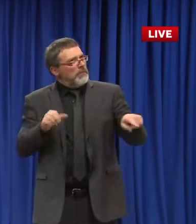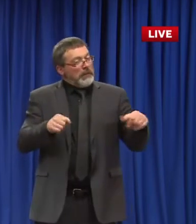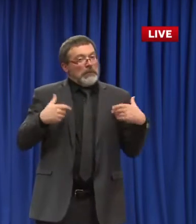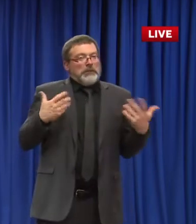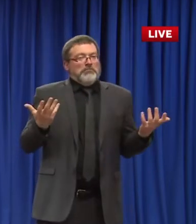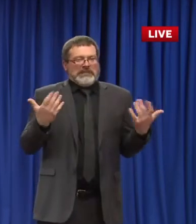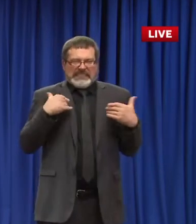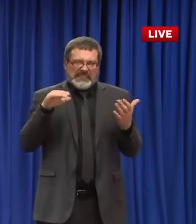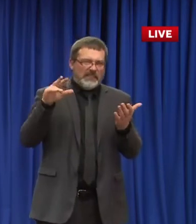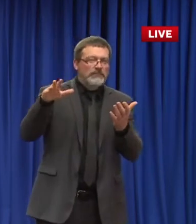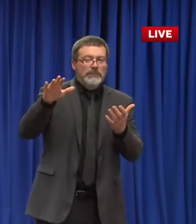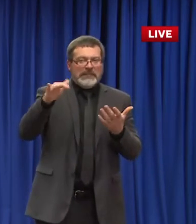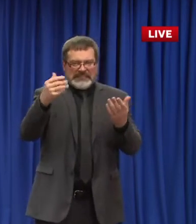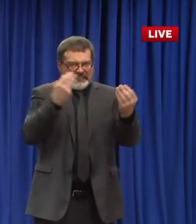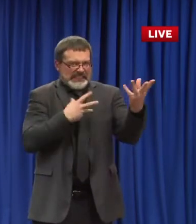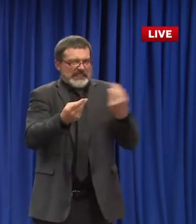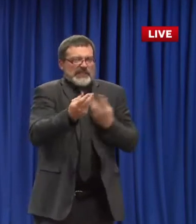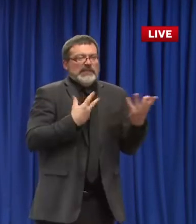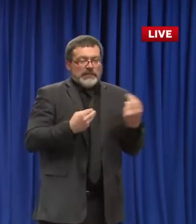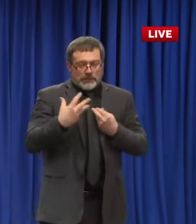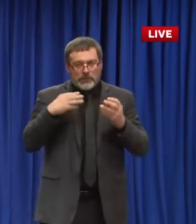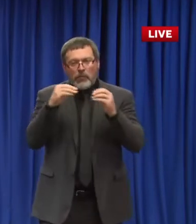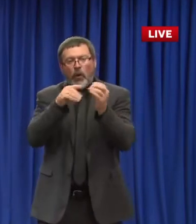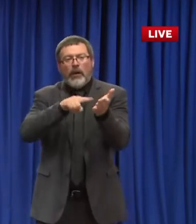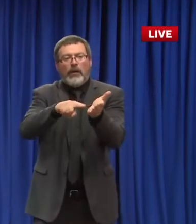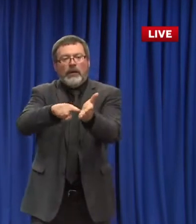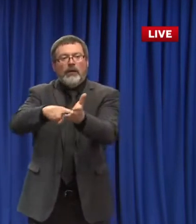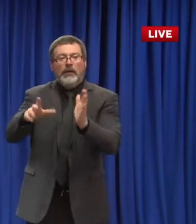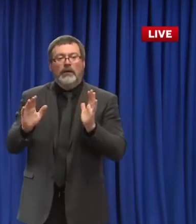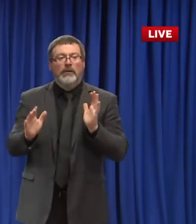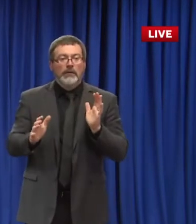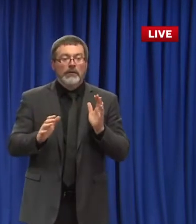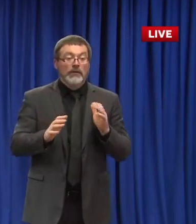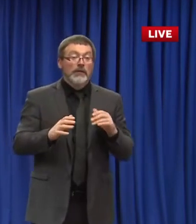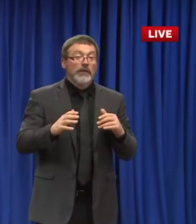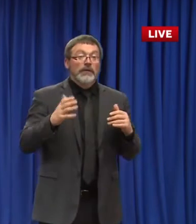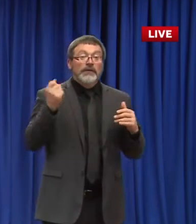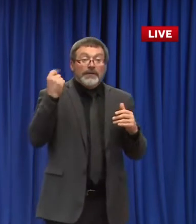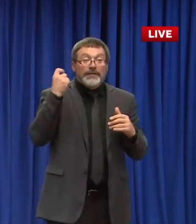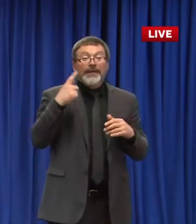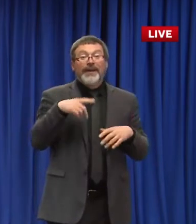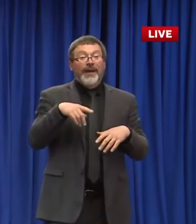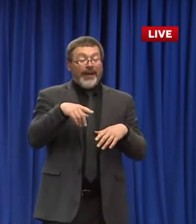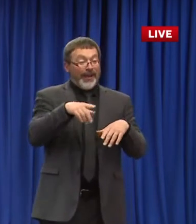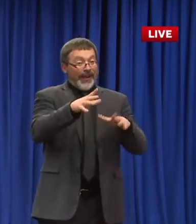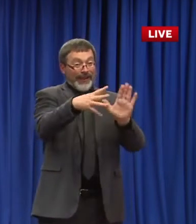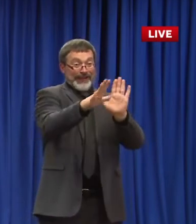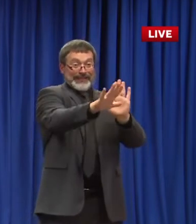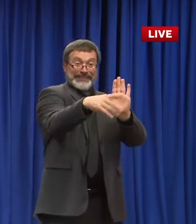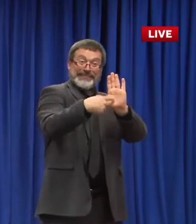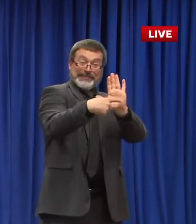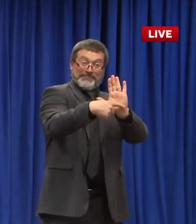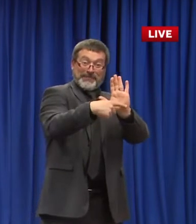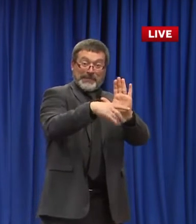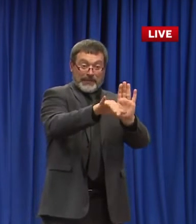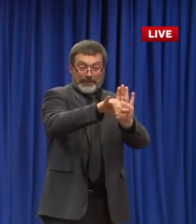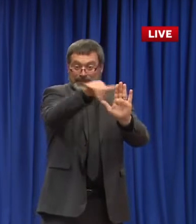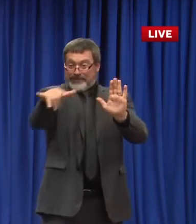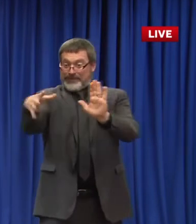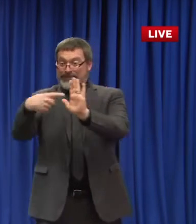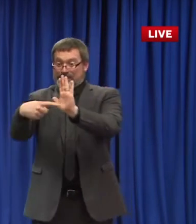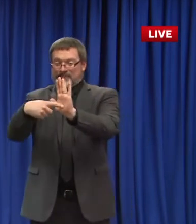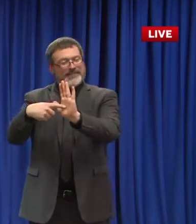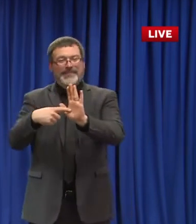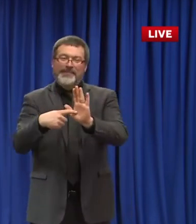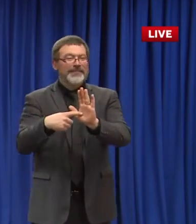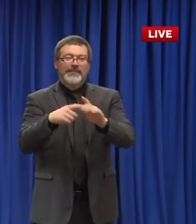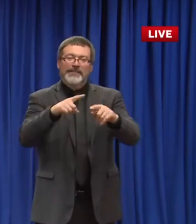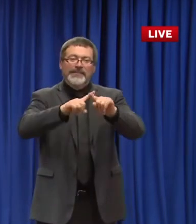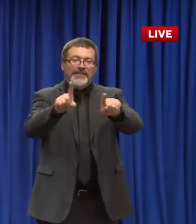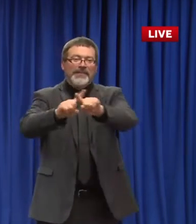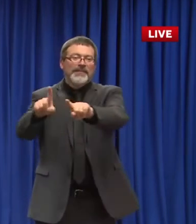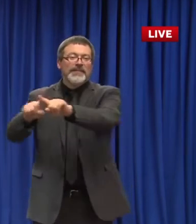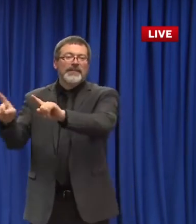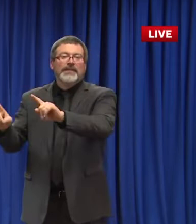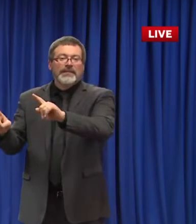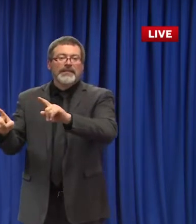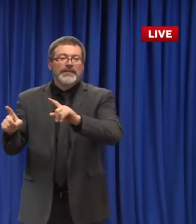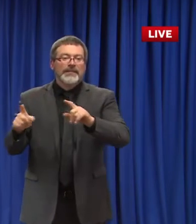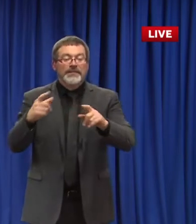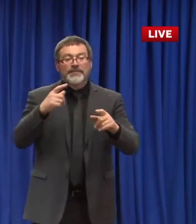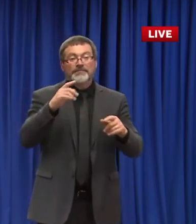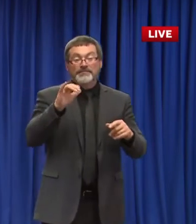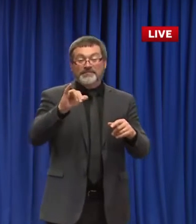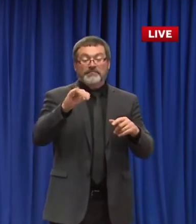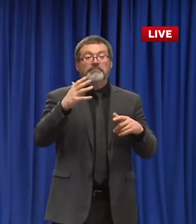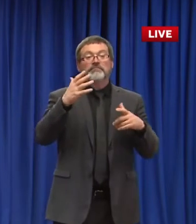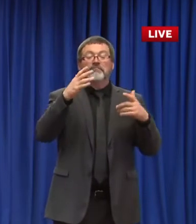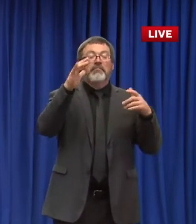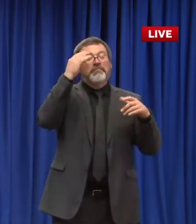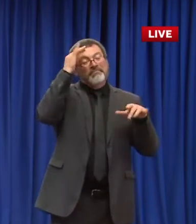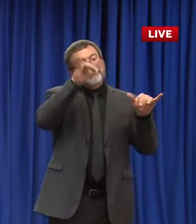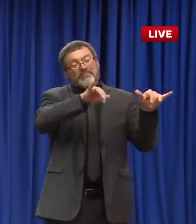EITHER SUSPECT CASES WERE CONFIRMED CASES TO US THE PART OF THE DIFFICULTY IS THAT THIS CAN LOOK LIKE OTHER DIFFERENT TYPES OF LESS COMMON CHILDHOOD AILMENTS SO YOU THIS IS ALSO